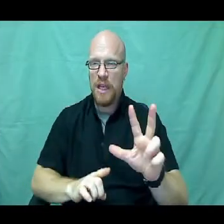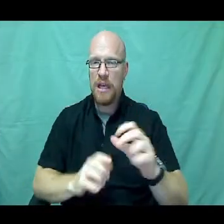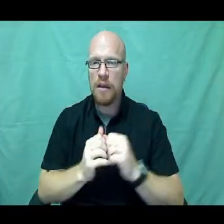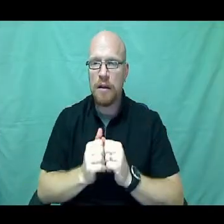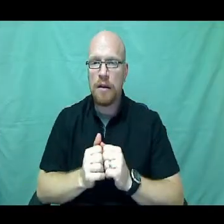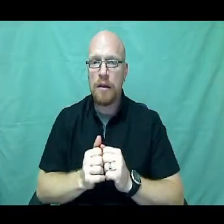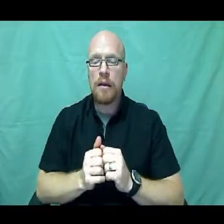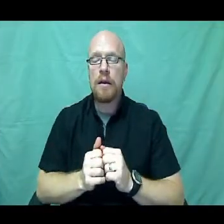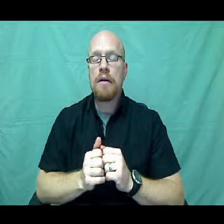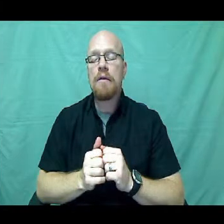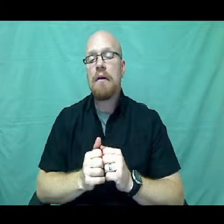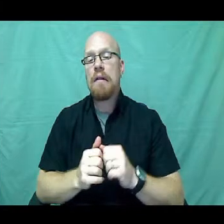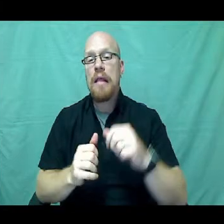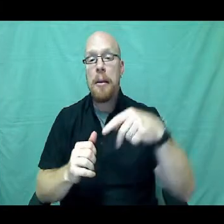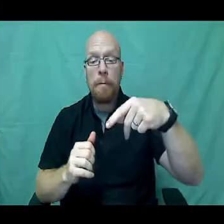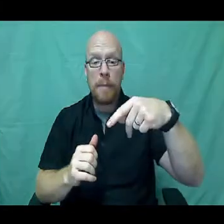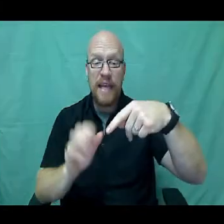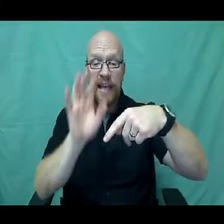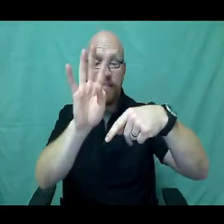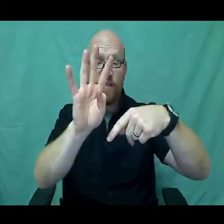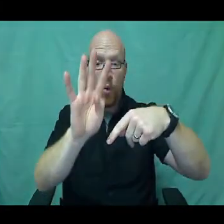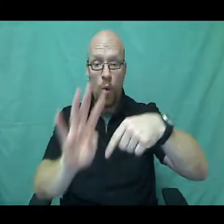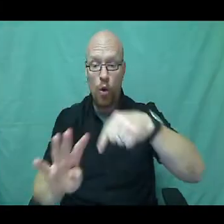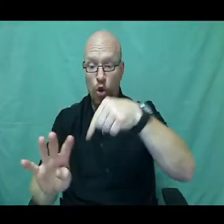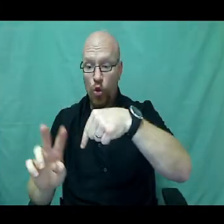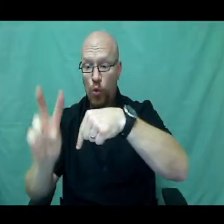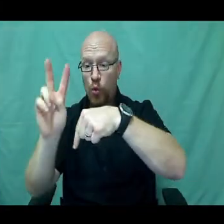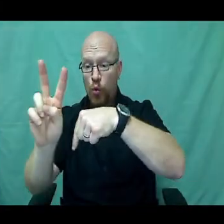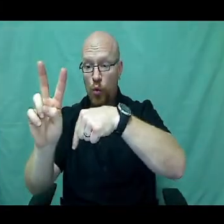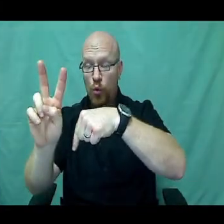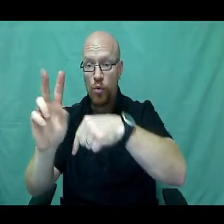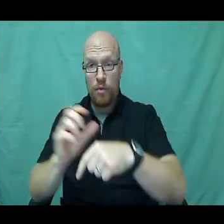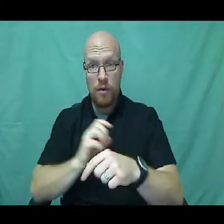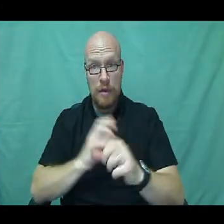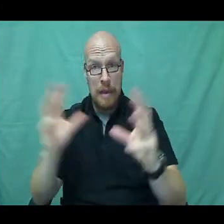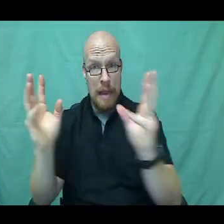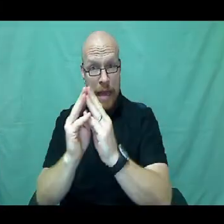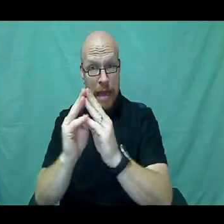over one, but then p to the fourth, q squared,